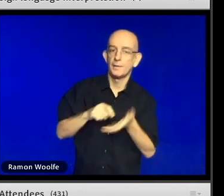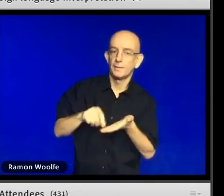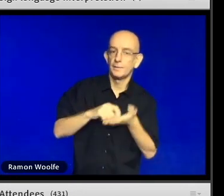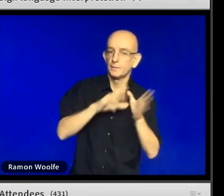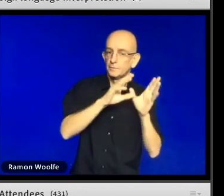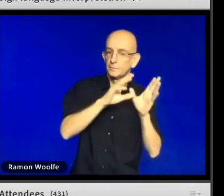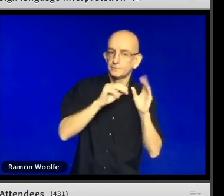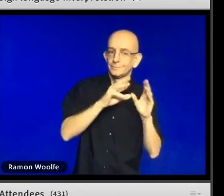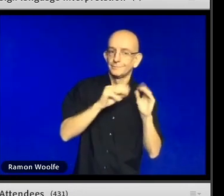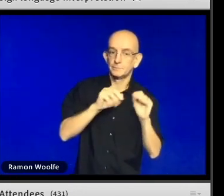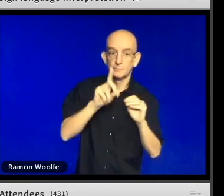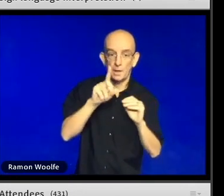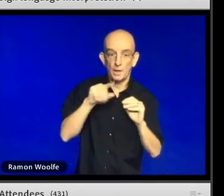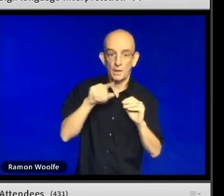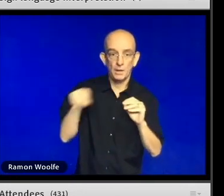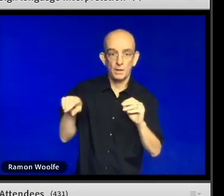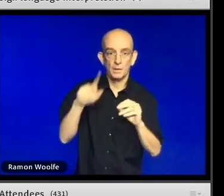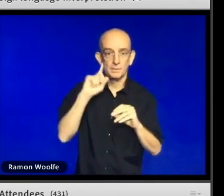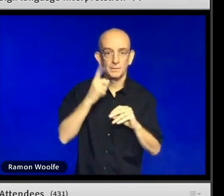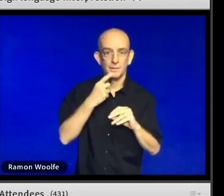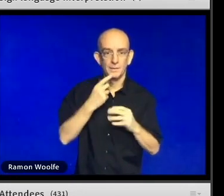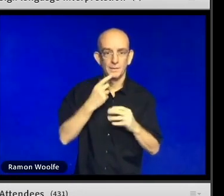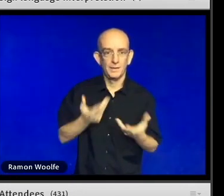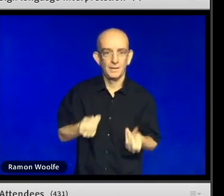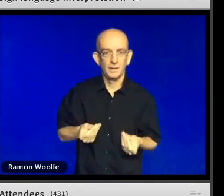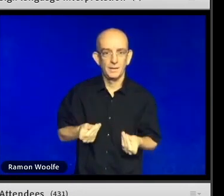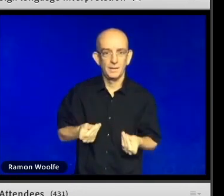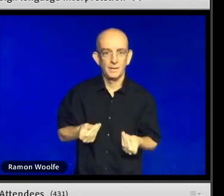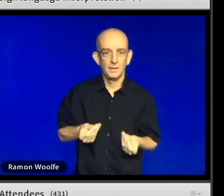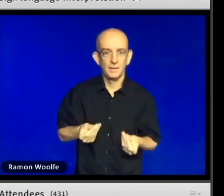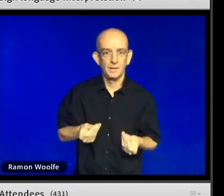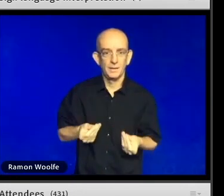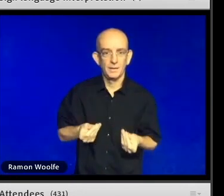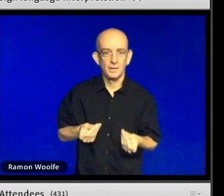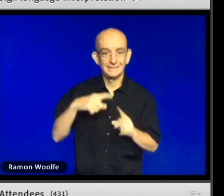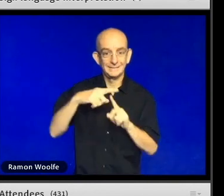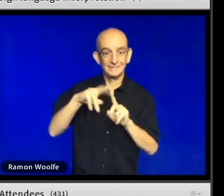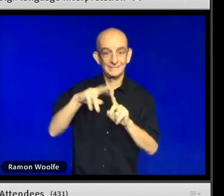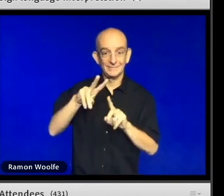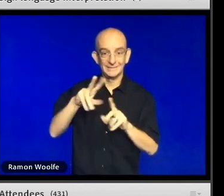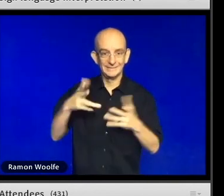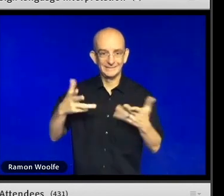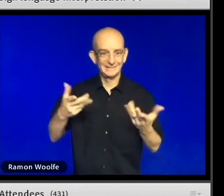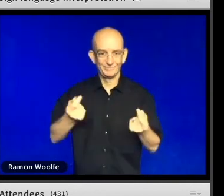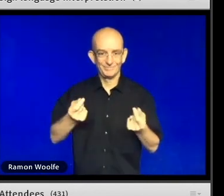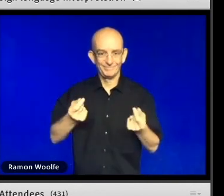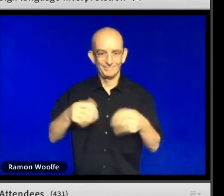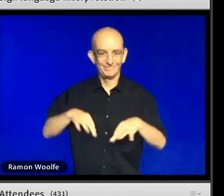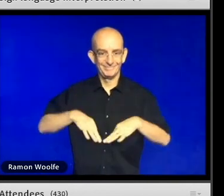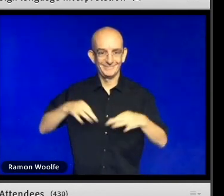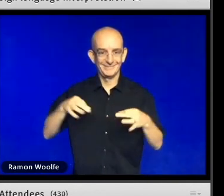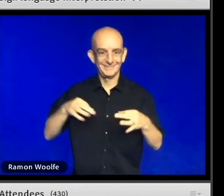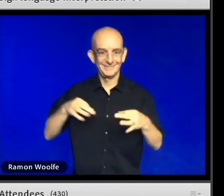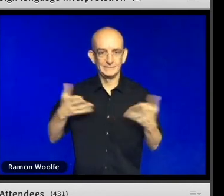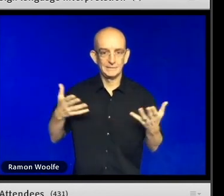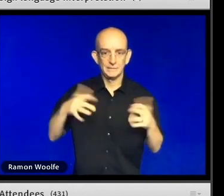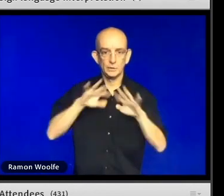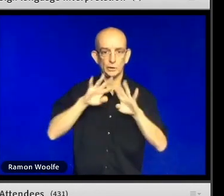things also or something to do with property and disability is that there are families